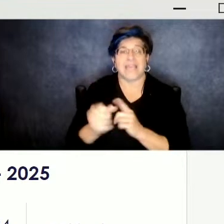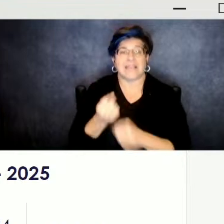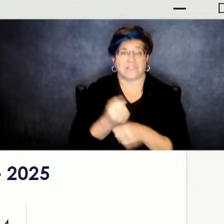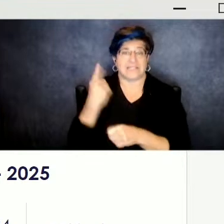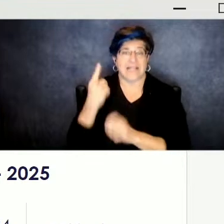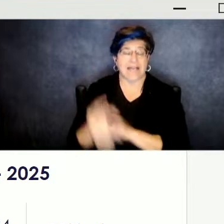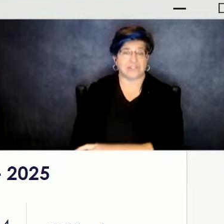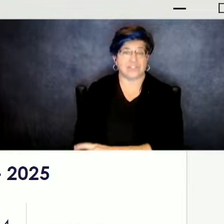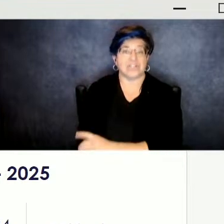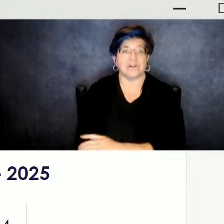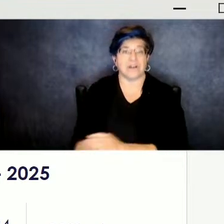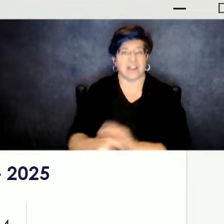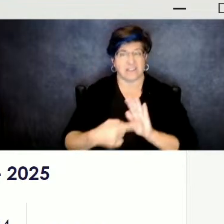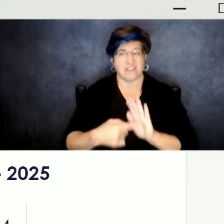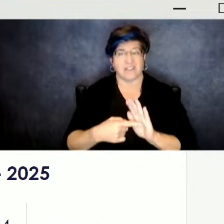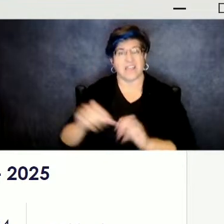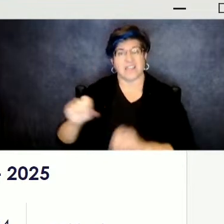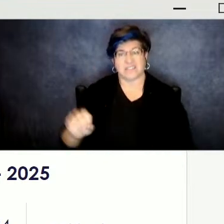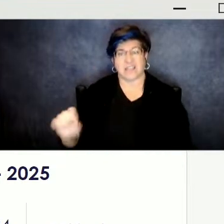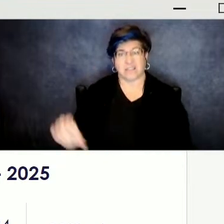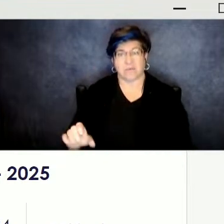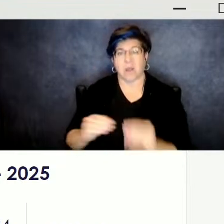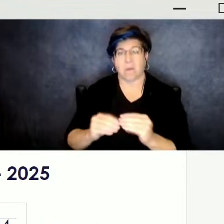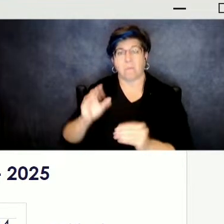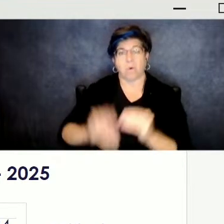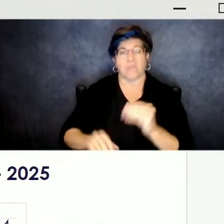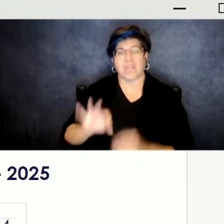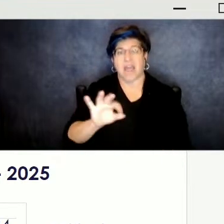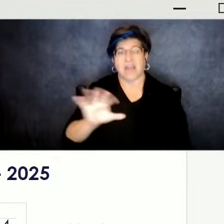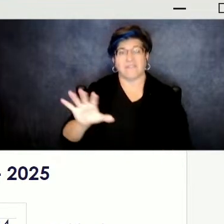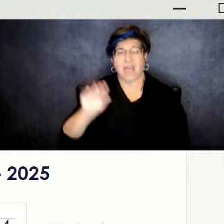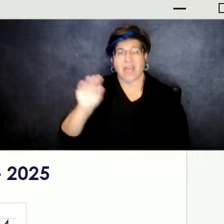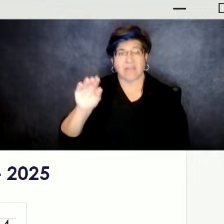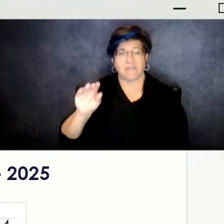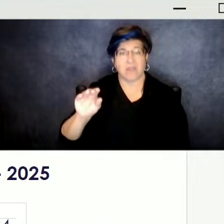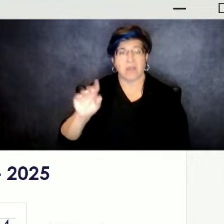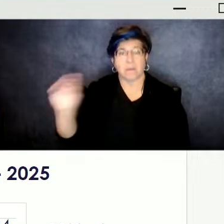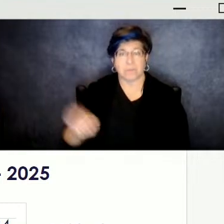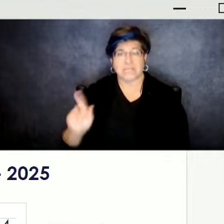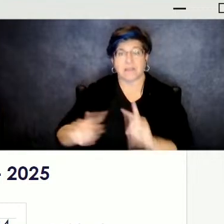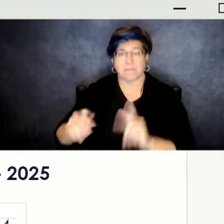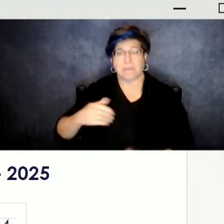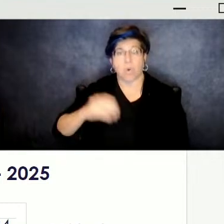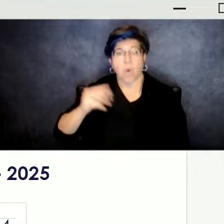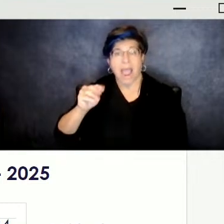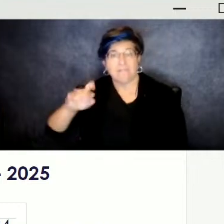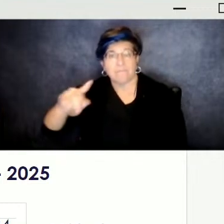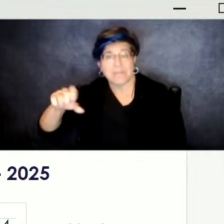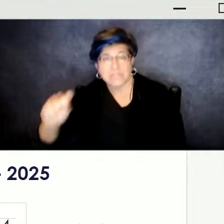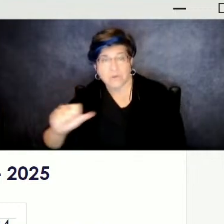WORSE, RIGHT? YOU KNOW WE HAD MORE THAN 2000 CASES LAST YEAR AND AS AN